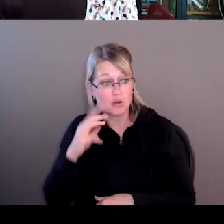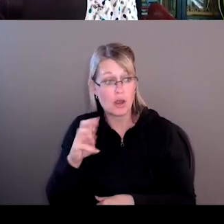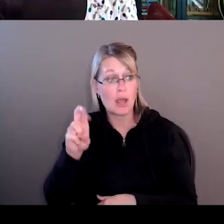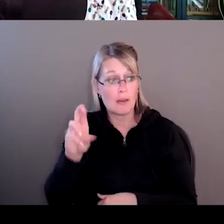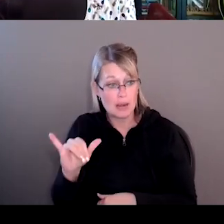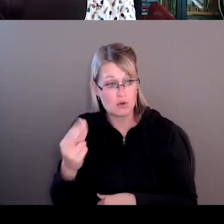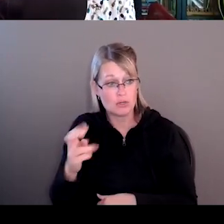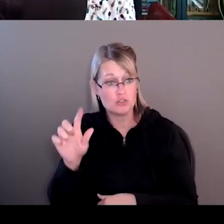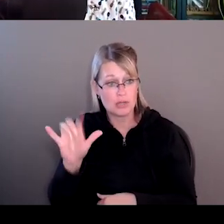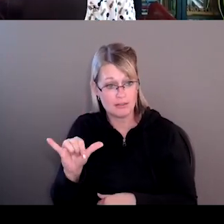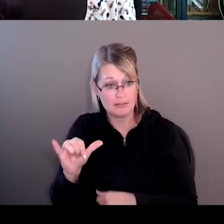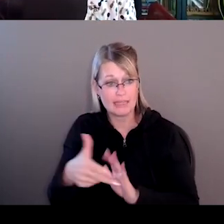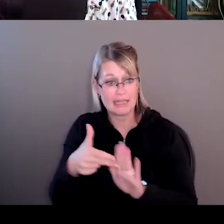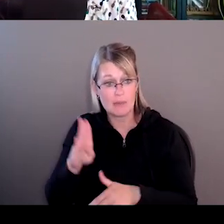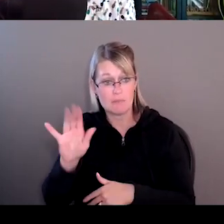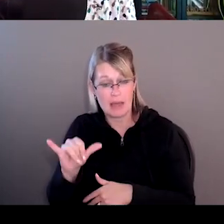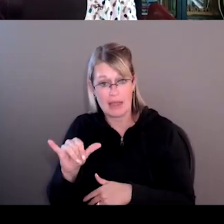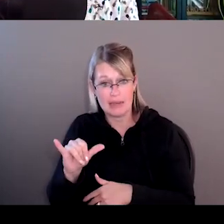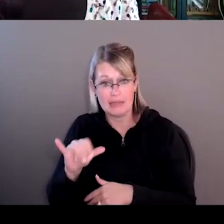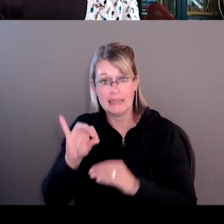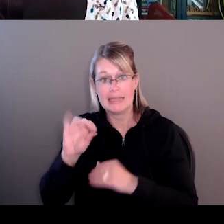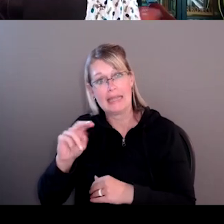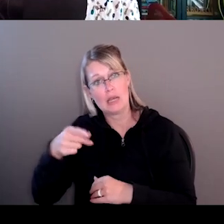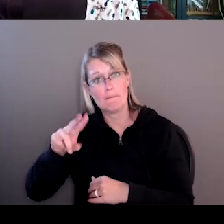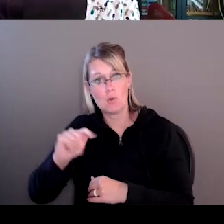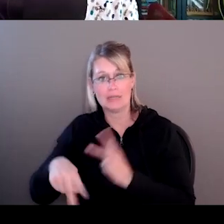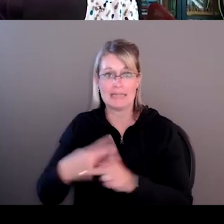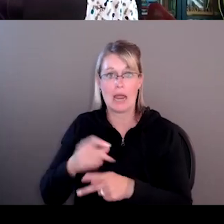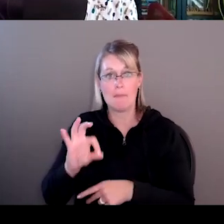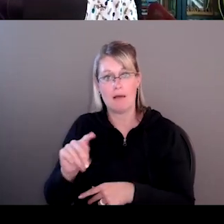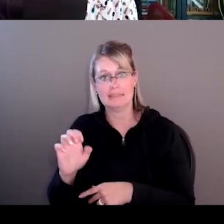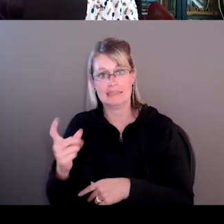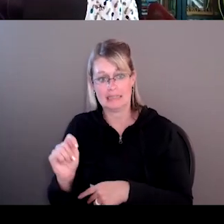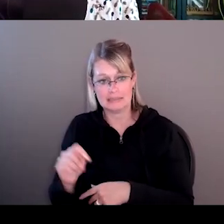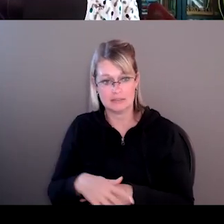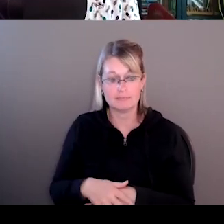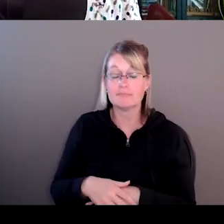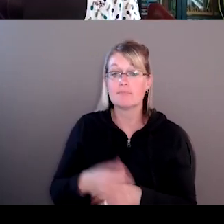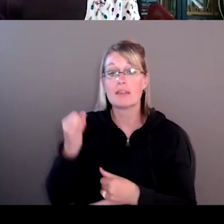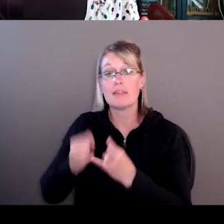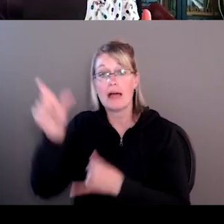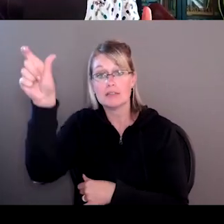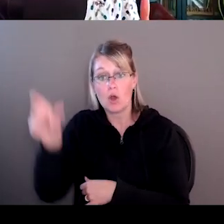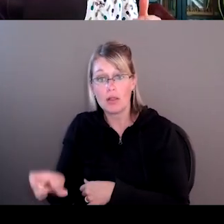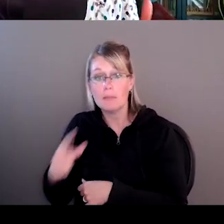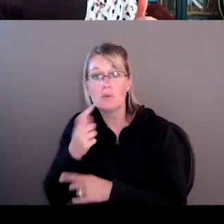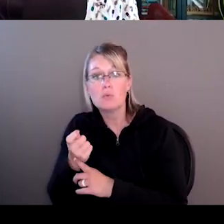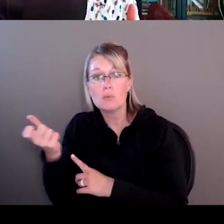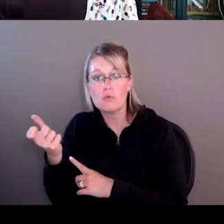by input type of text. The last column has a remove button. And that button